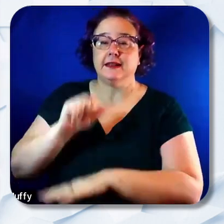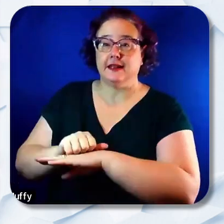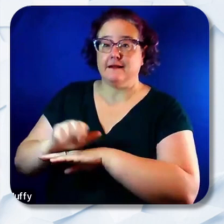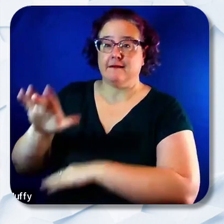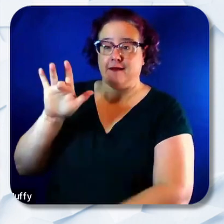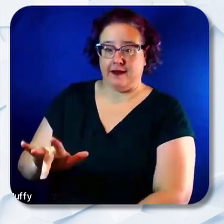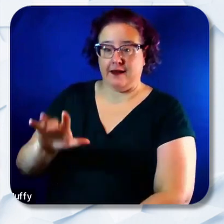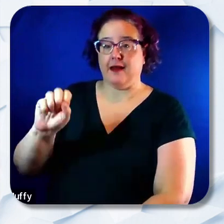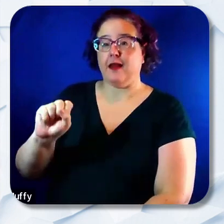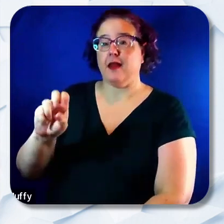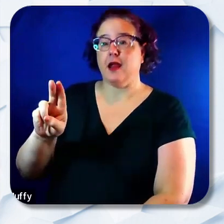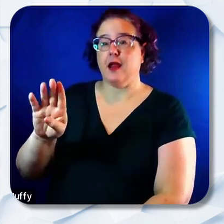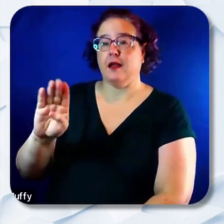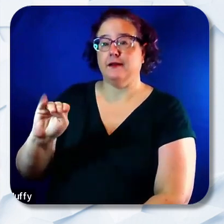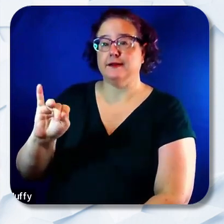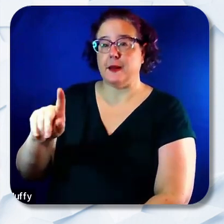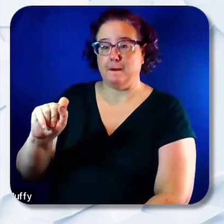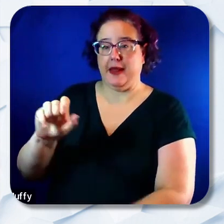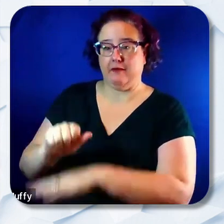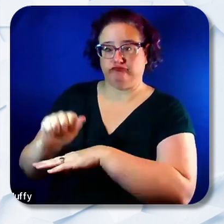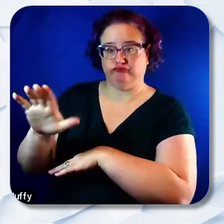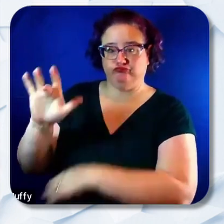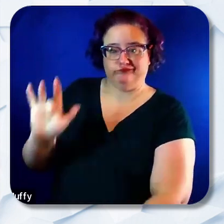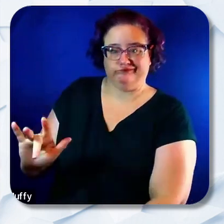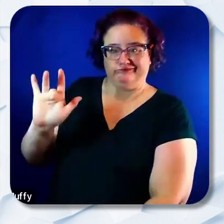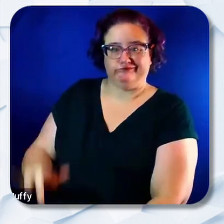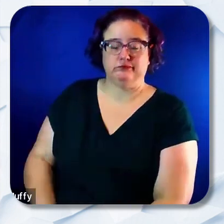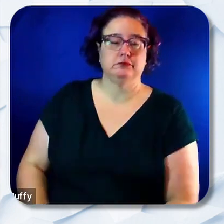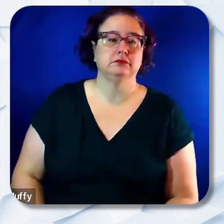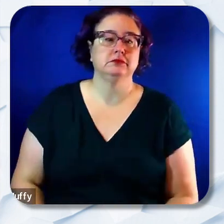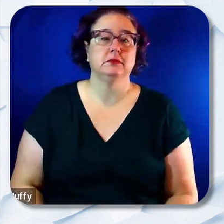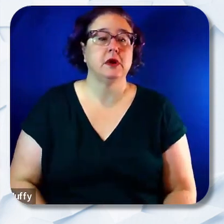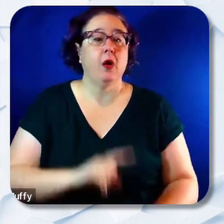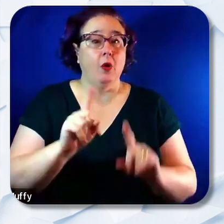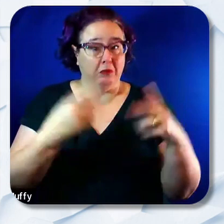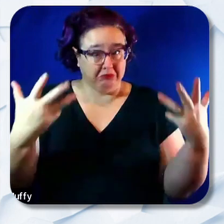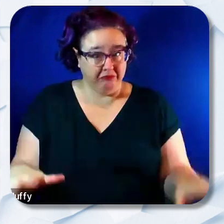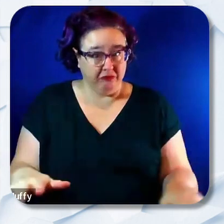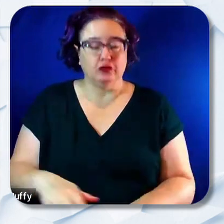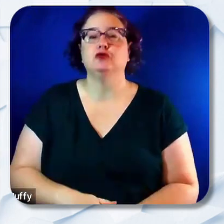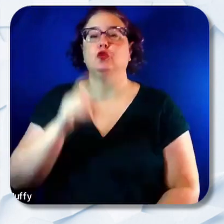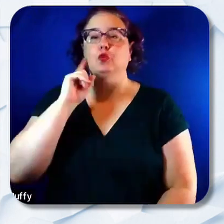Upon submission, each LEA will be given a confirmation number and provided with a principal